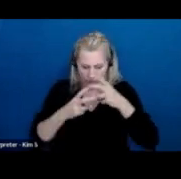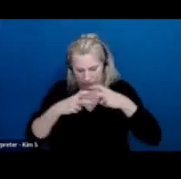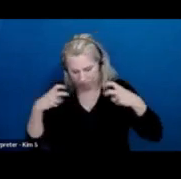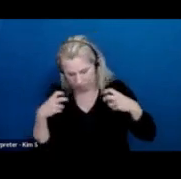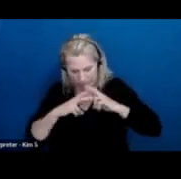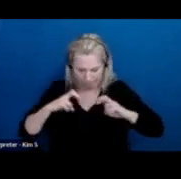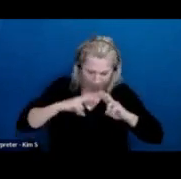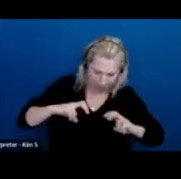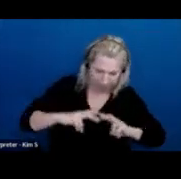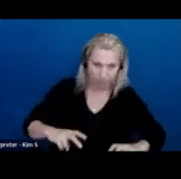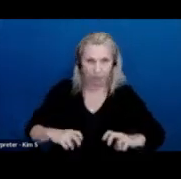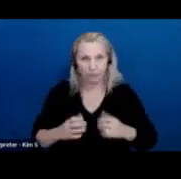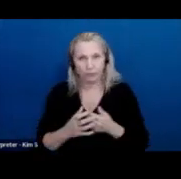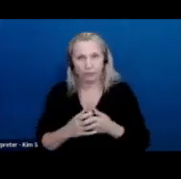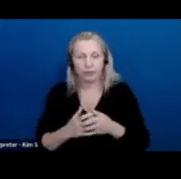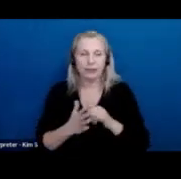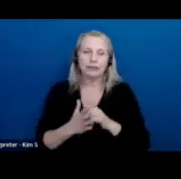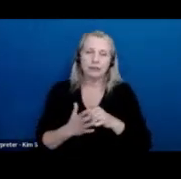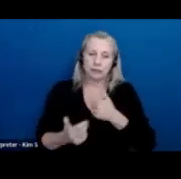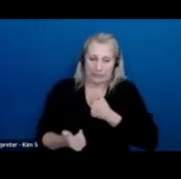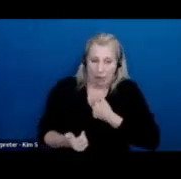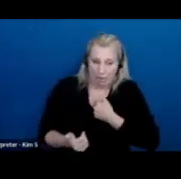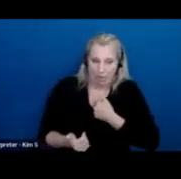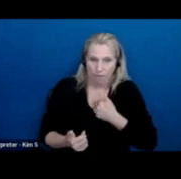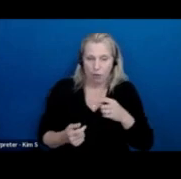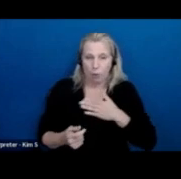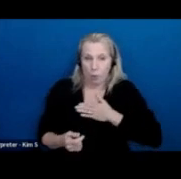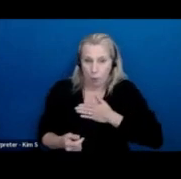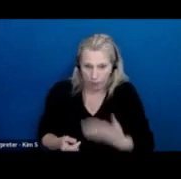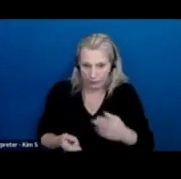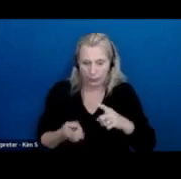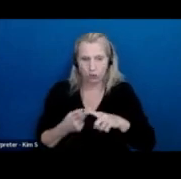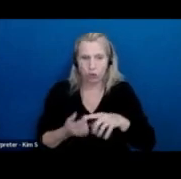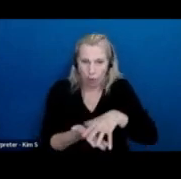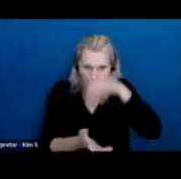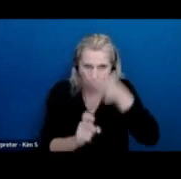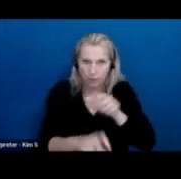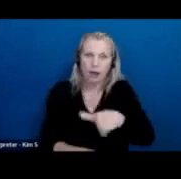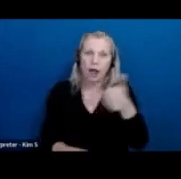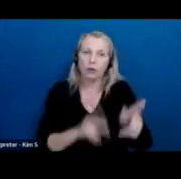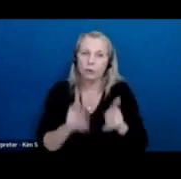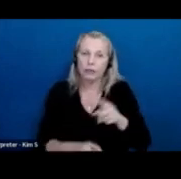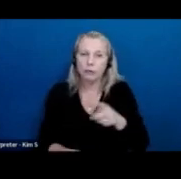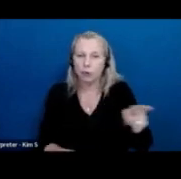self contained with Pratik with the willingness to learn from others. It means entering into a